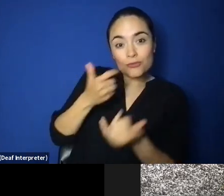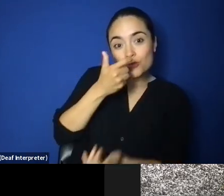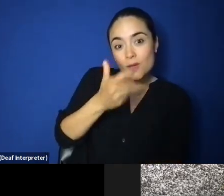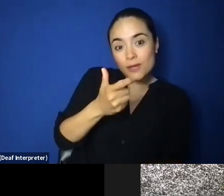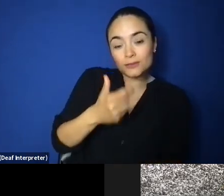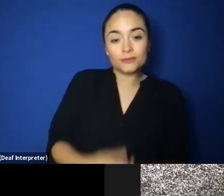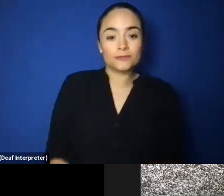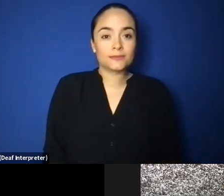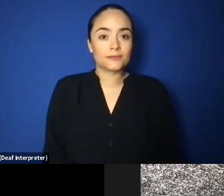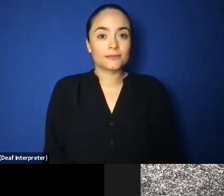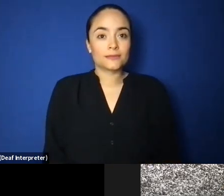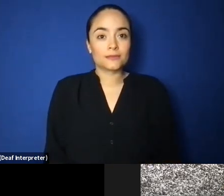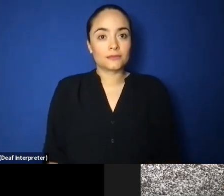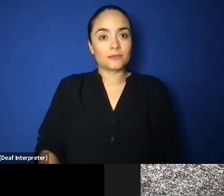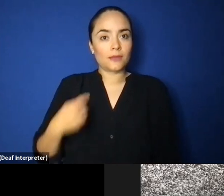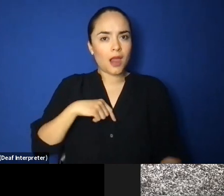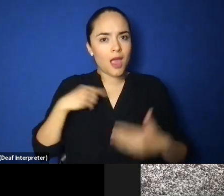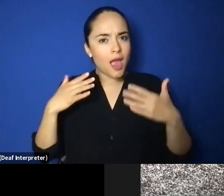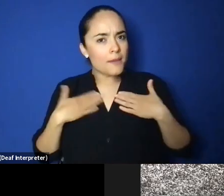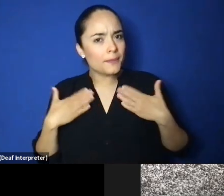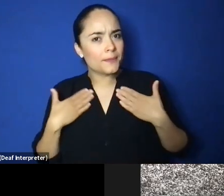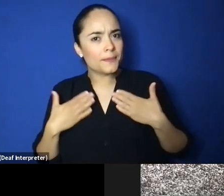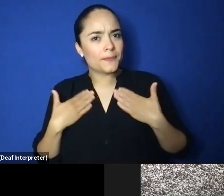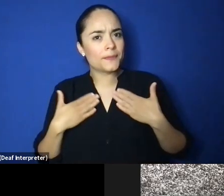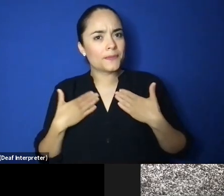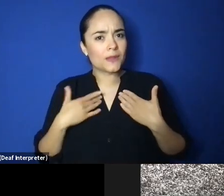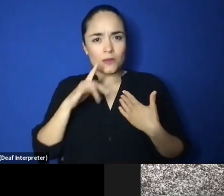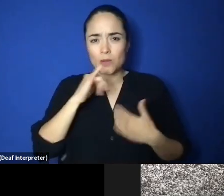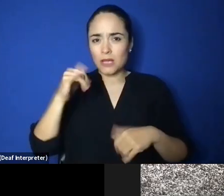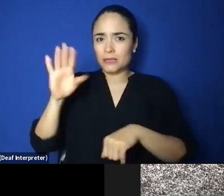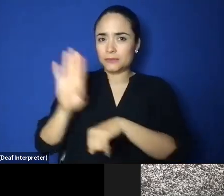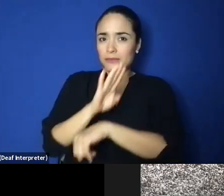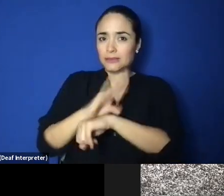to take time on one of the busiest days for many Indigenous Peoples in Canada, National